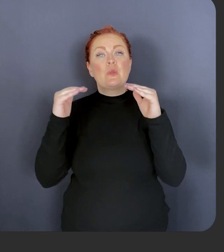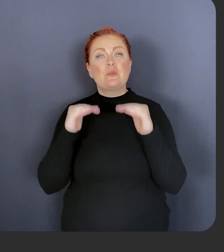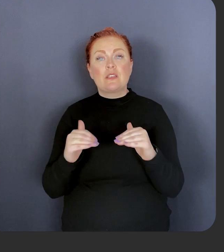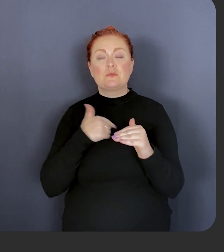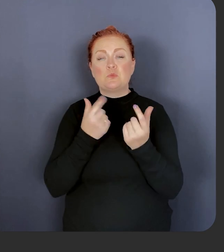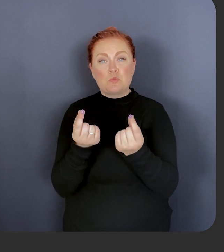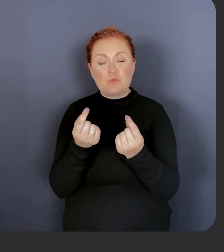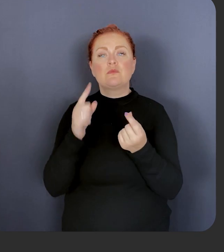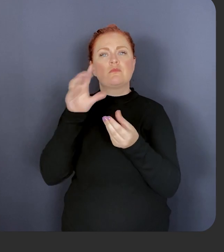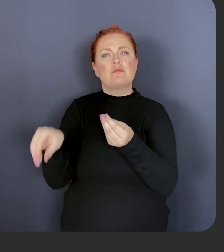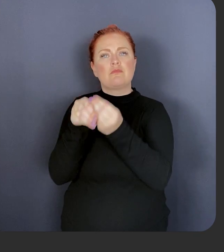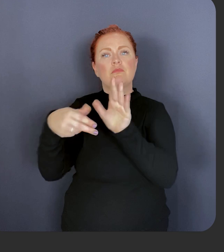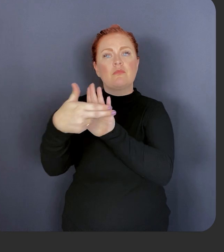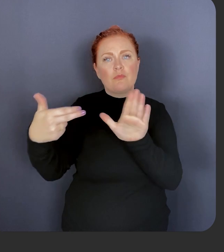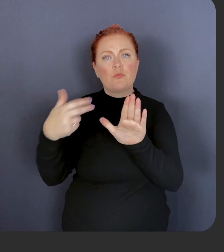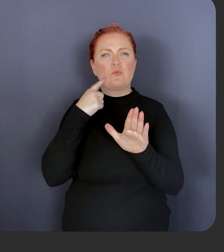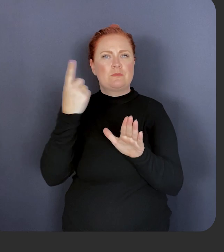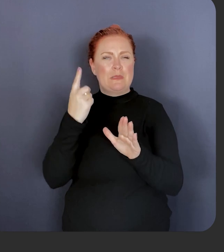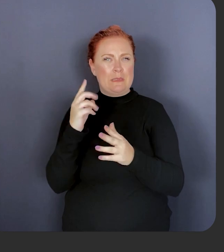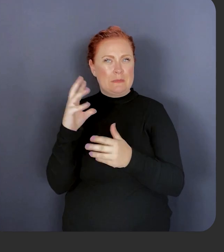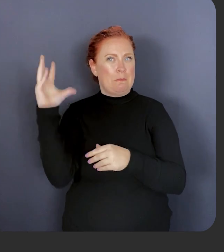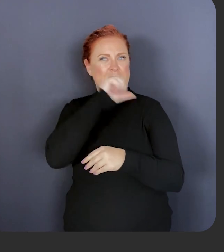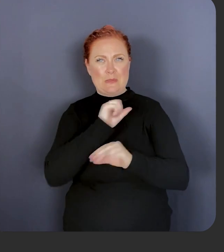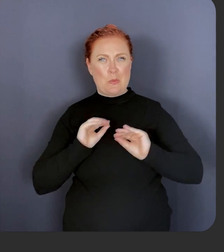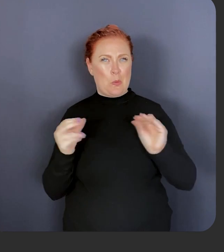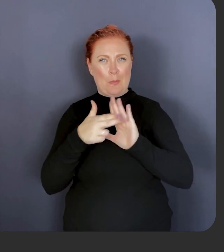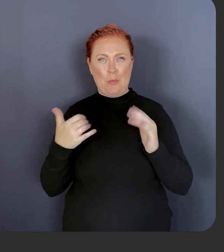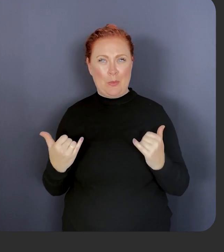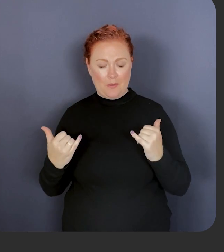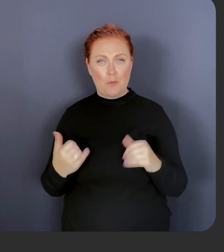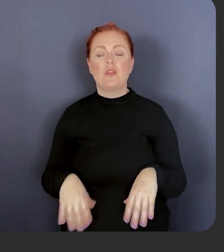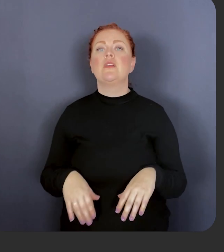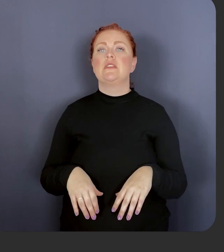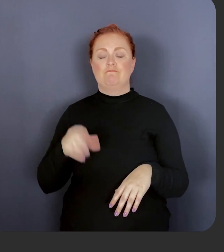is we're going to add a label to something that's missing a label. So this was caught.